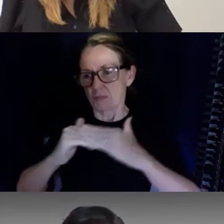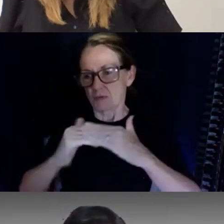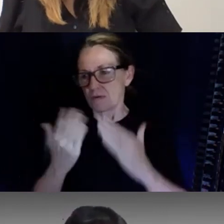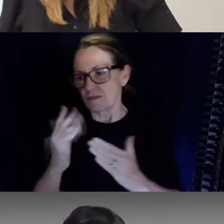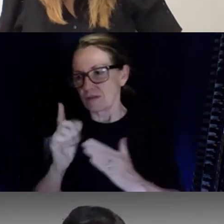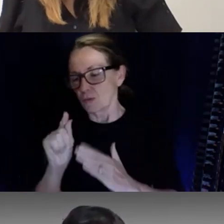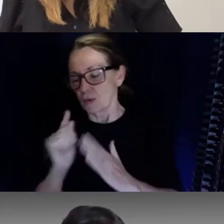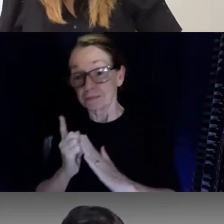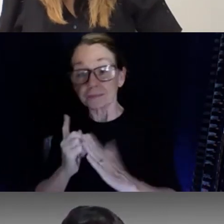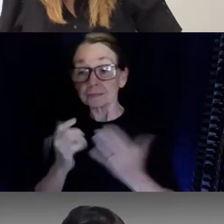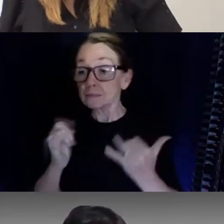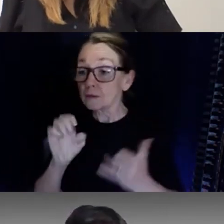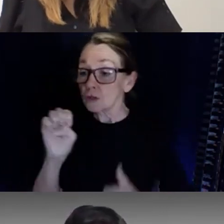IF WE'RE IN THAT 15, 20-MINUTE AT MOST BALLPARK, I THINK THAT'S THE LONGEST I THINK WE COULD ASK FOR PEOPLE'S TIME.